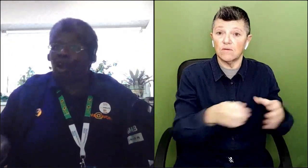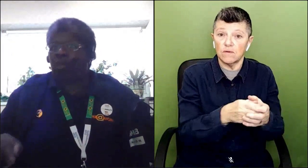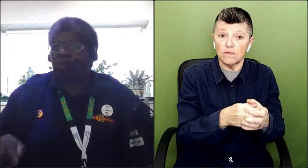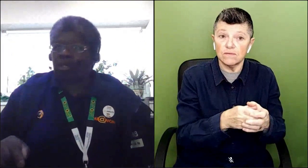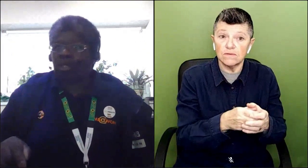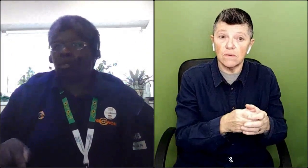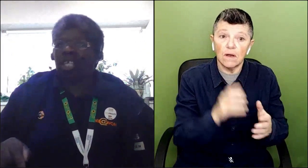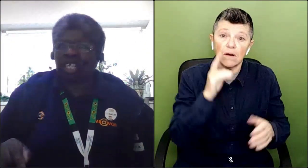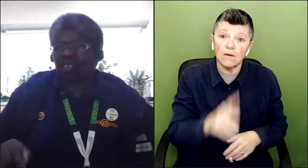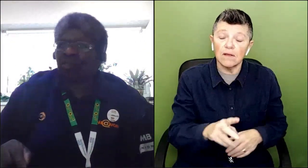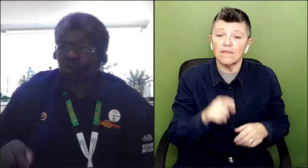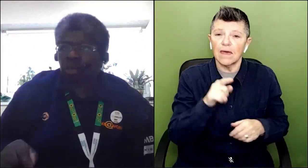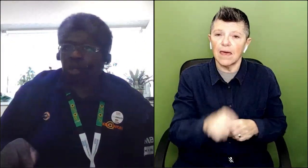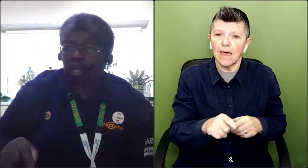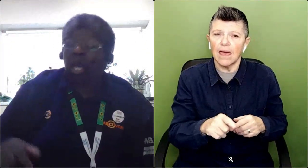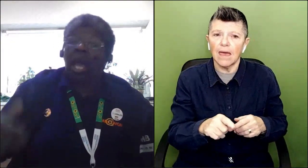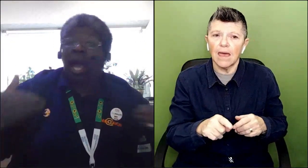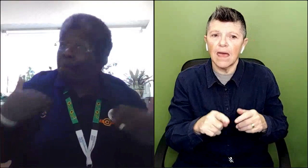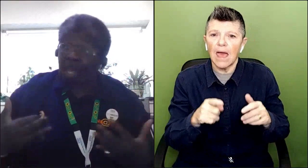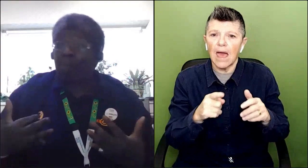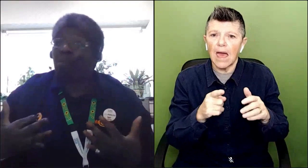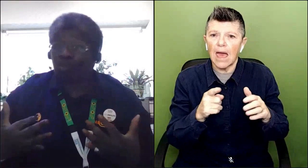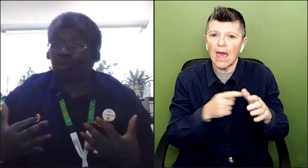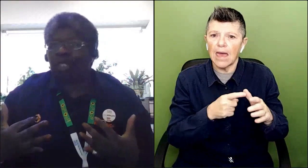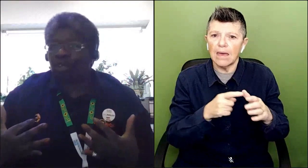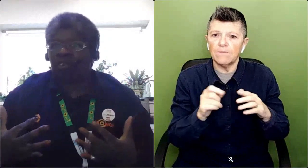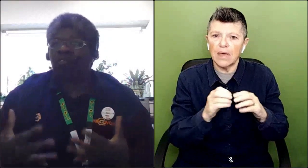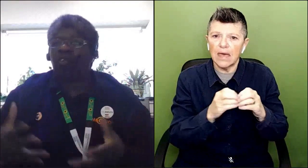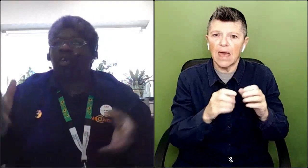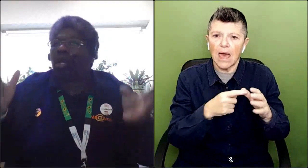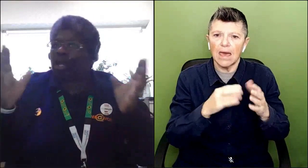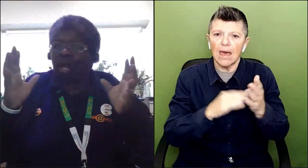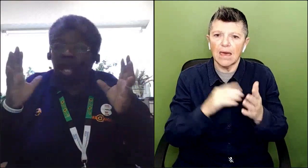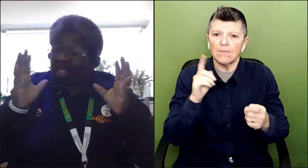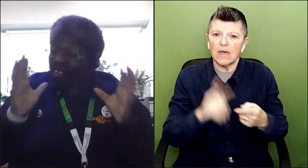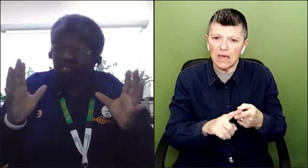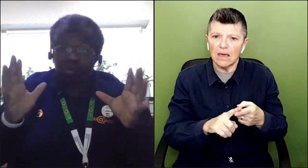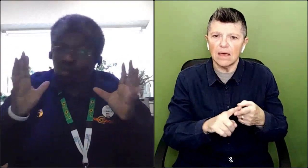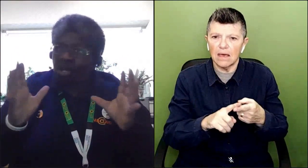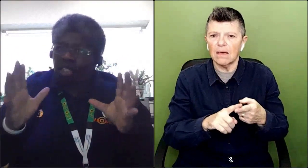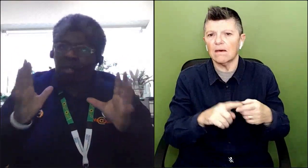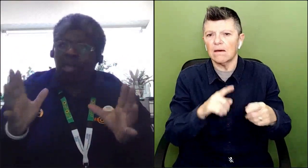argument, we need a different word. Our MAPLE group is looking for a different word to the maple group.